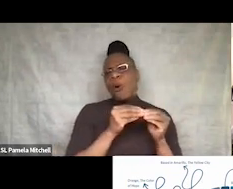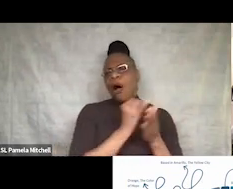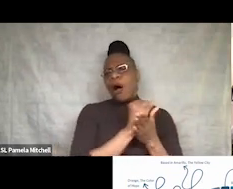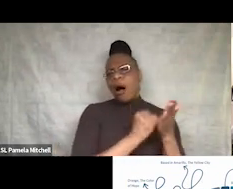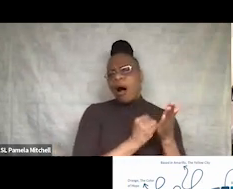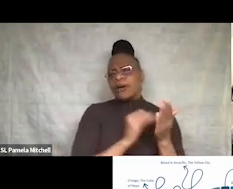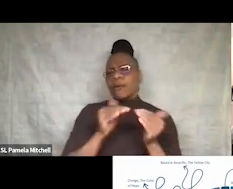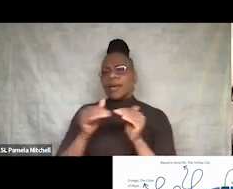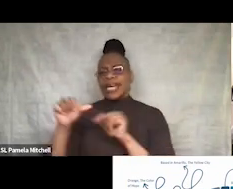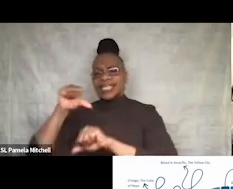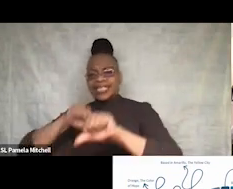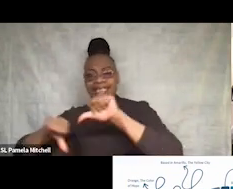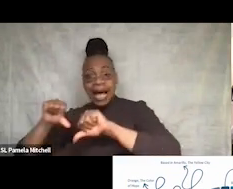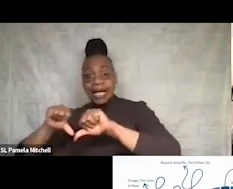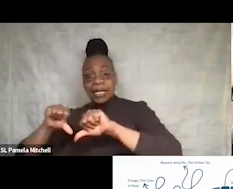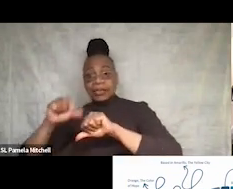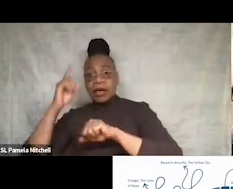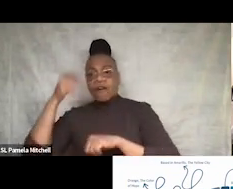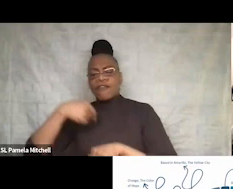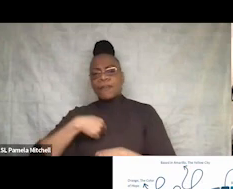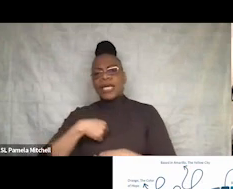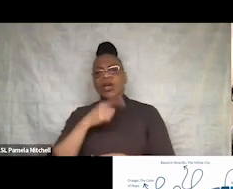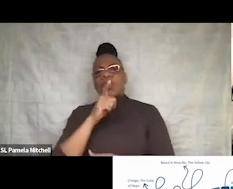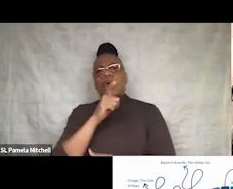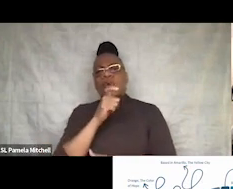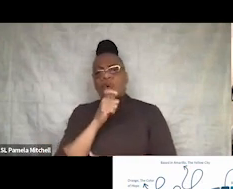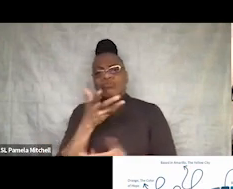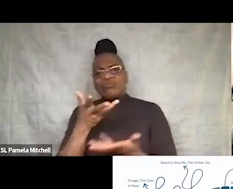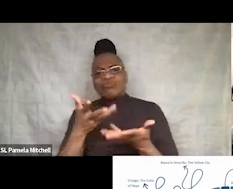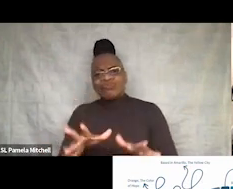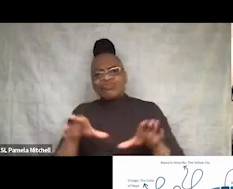"Who's already doing what we need to have it done," whether it's mental health care